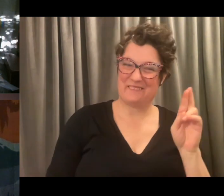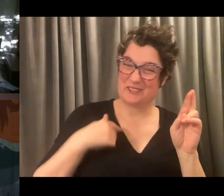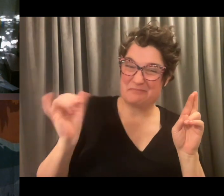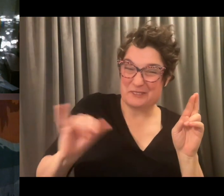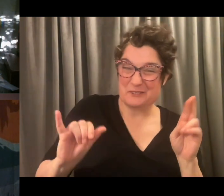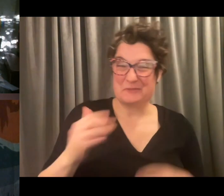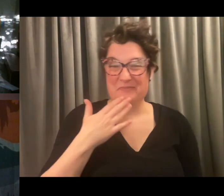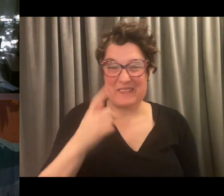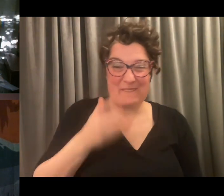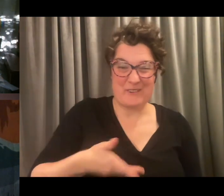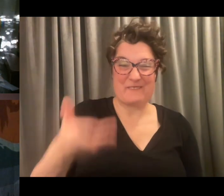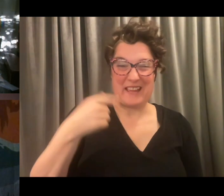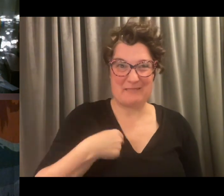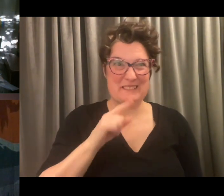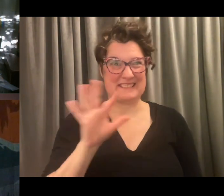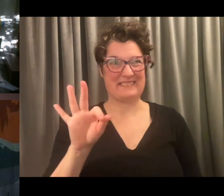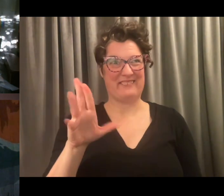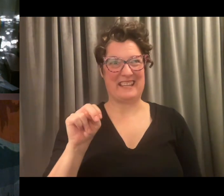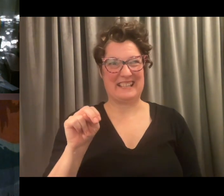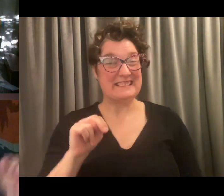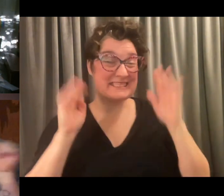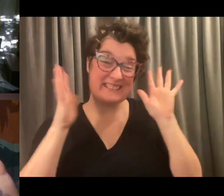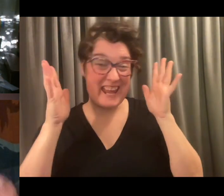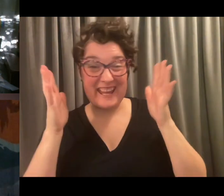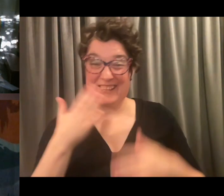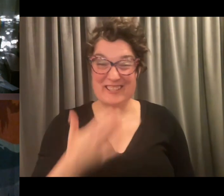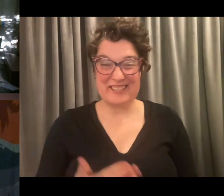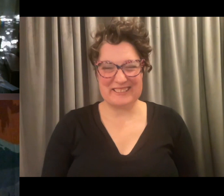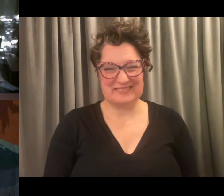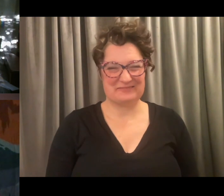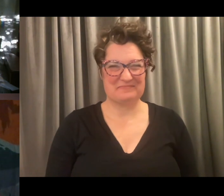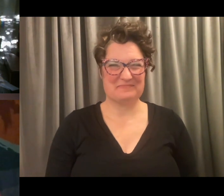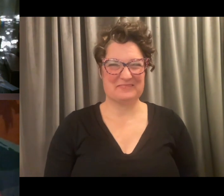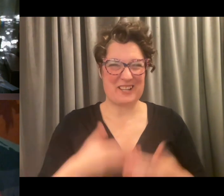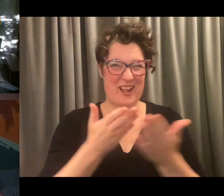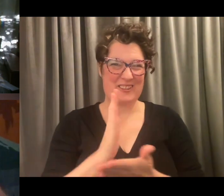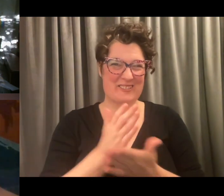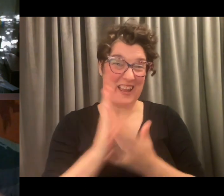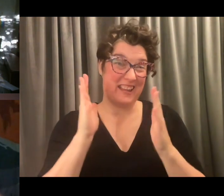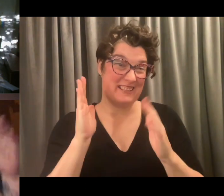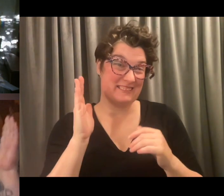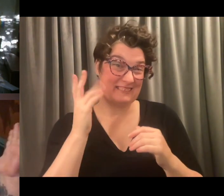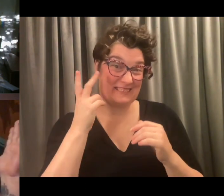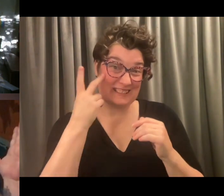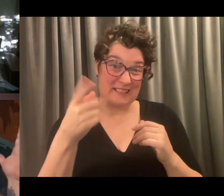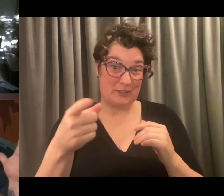Nomy: Yay. Good. All right. I will see you hopefully soon. Happy Shavuot.